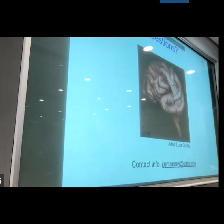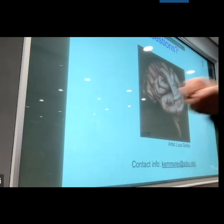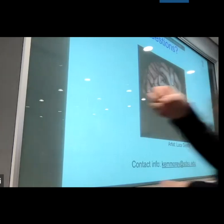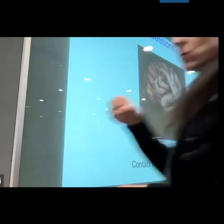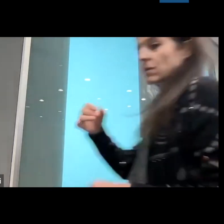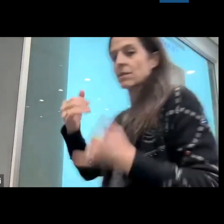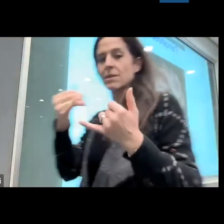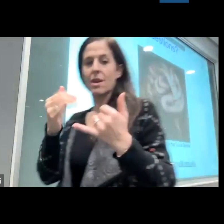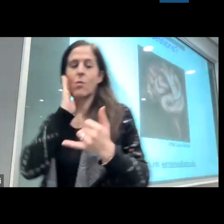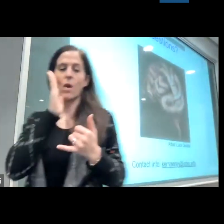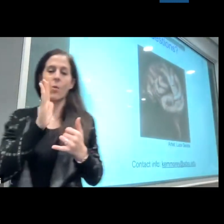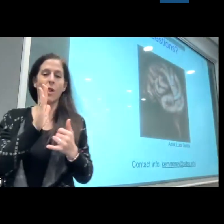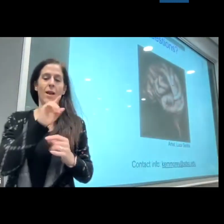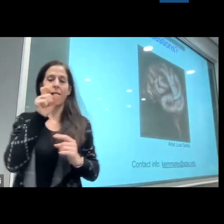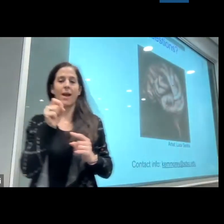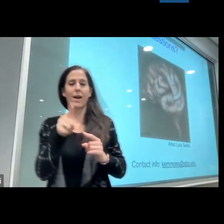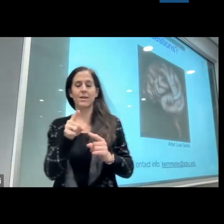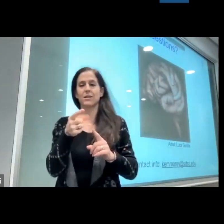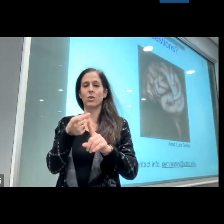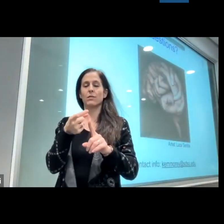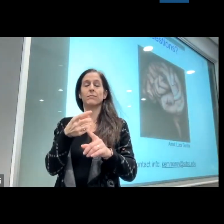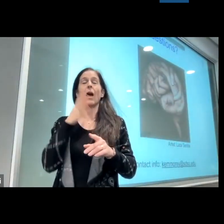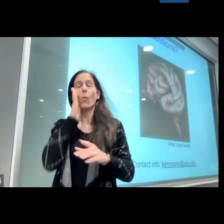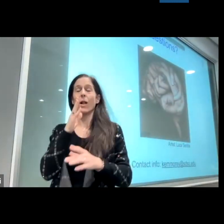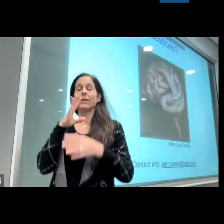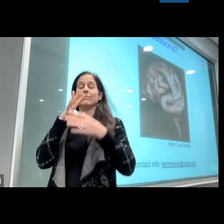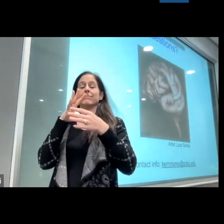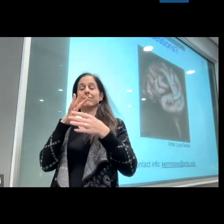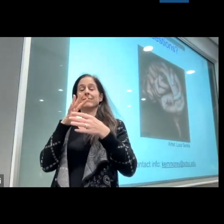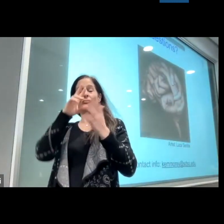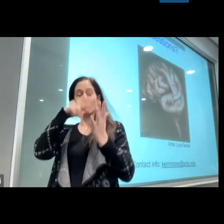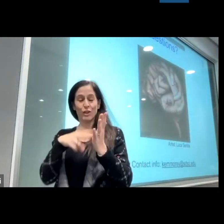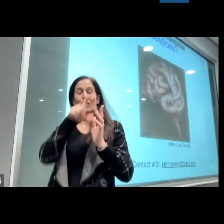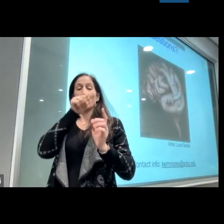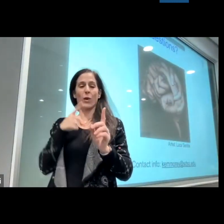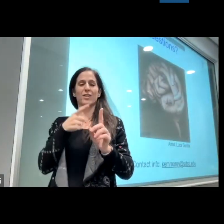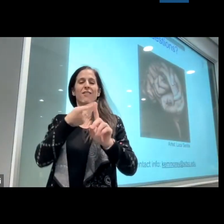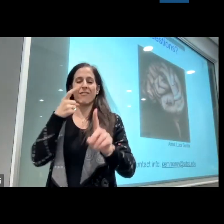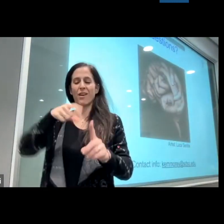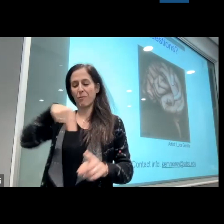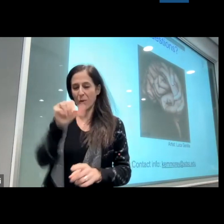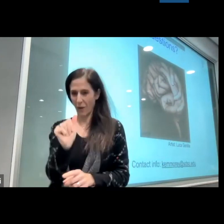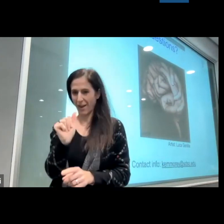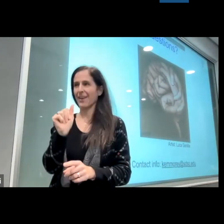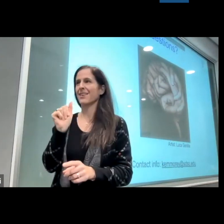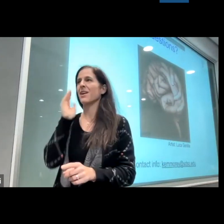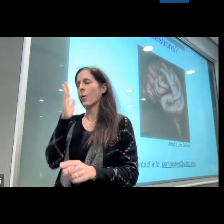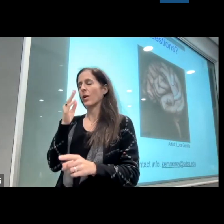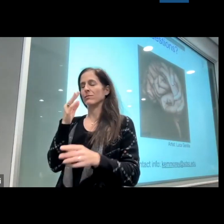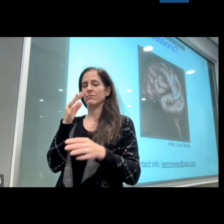I will. So this person wants to know